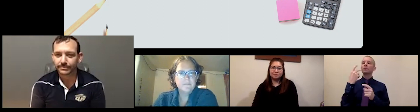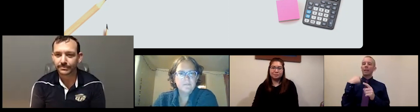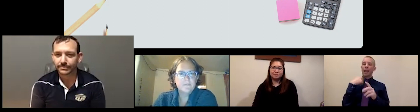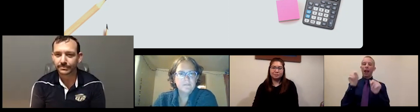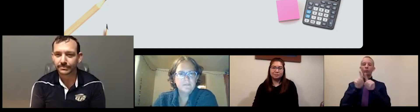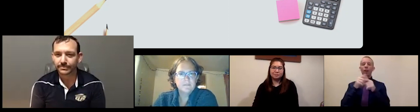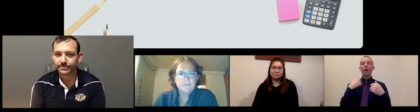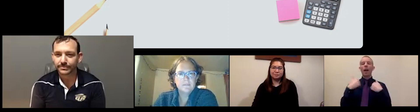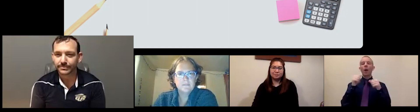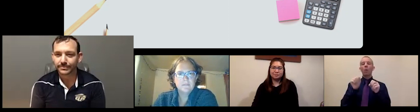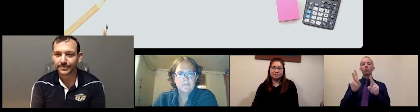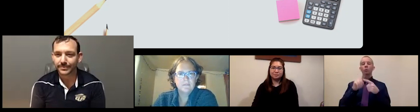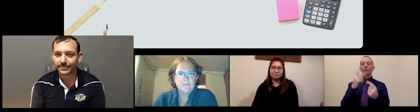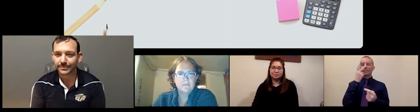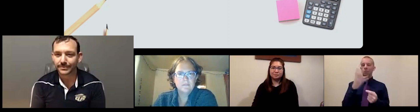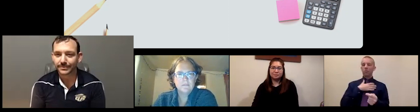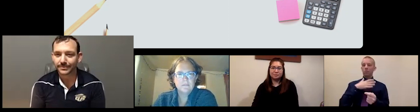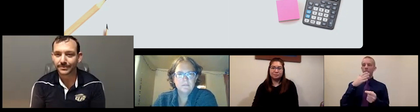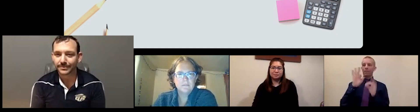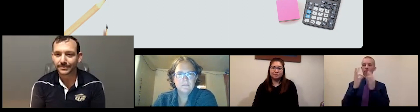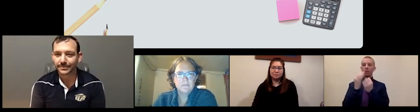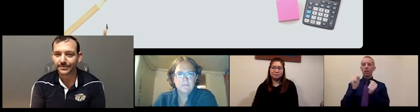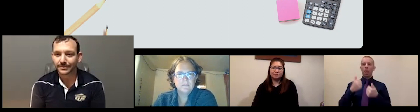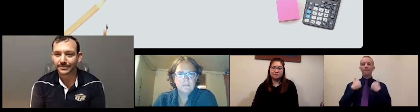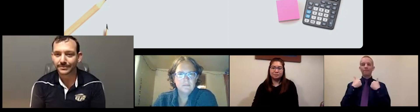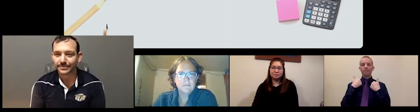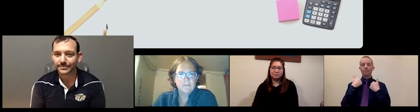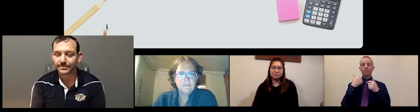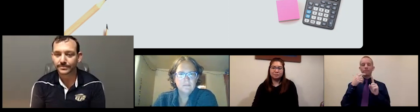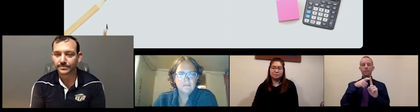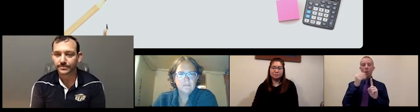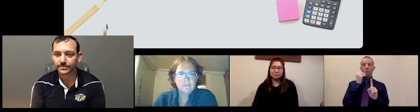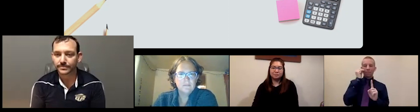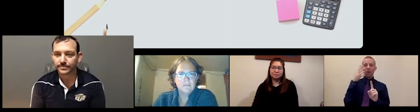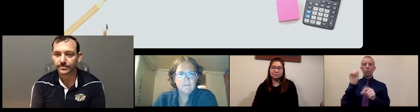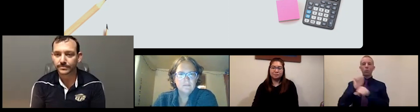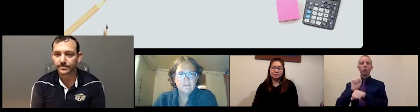I also had the opportunity to see my family’s life at both home and work.